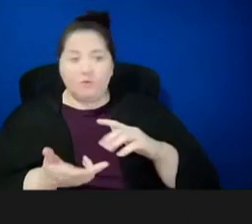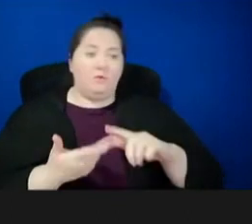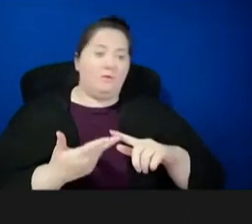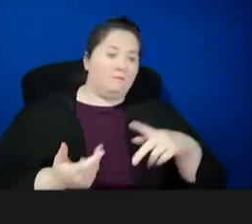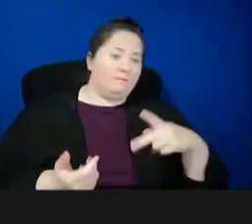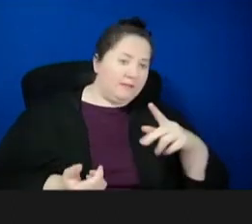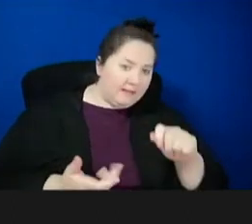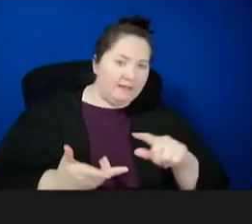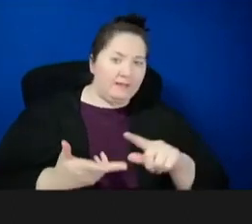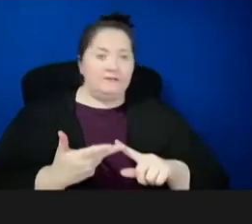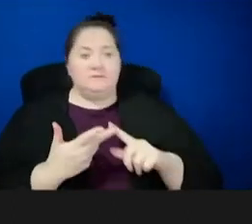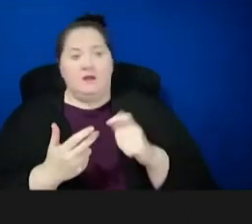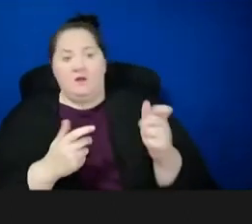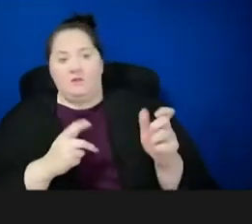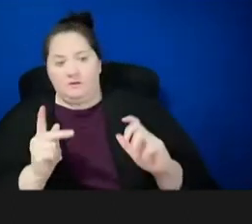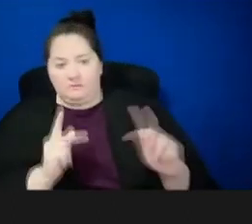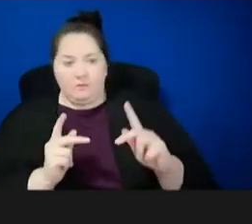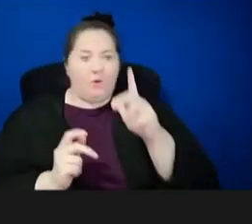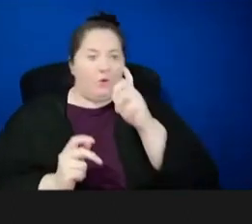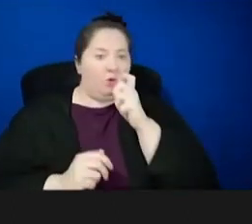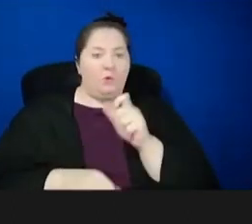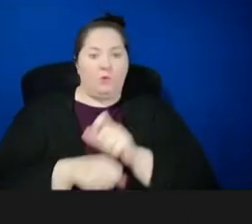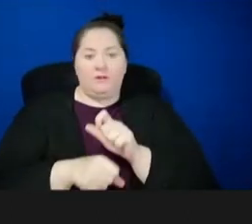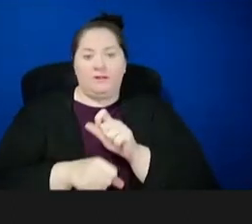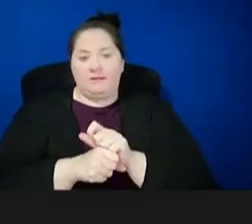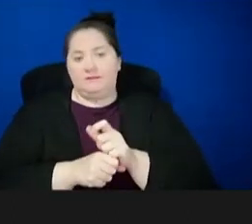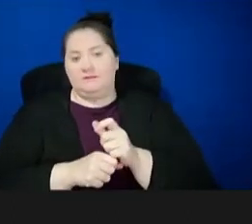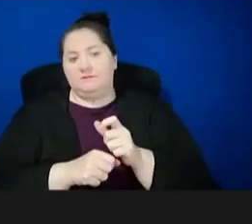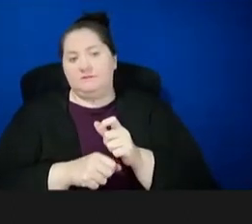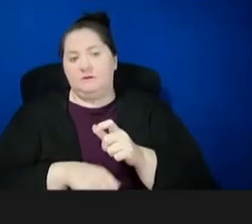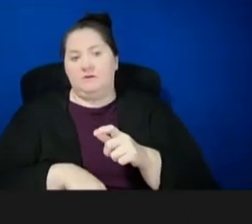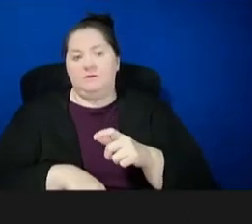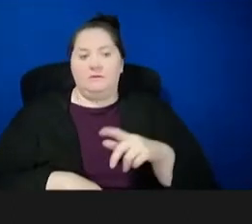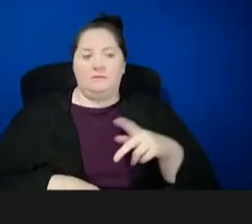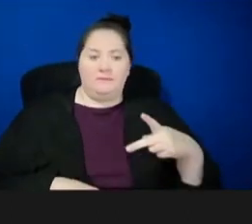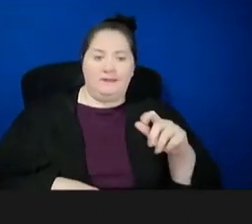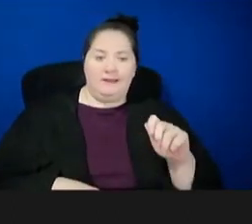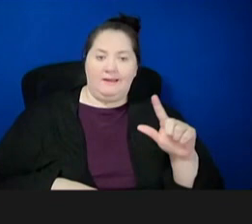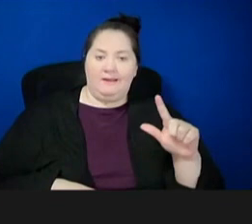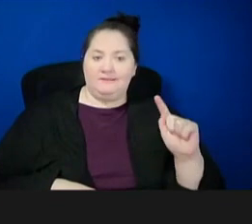and other practitioners working in various post-acute and long-term care settings. We have